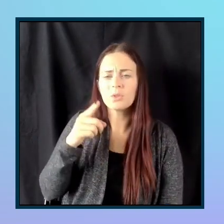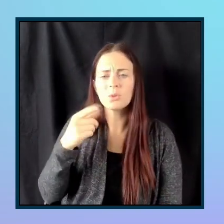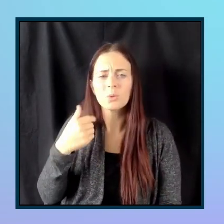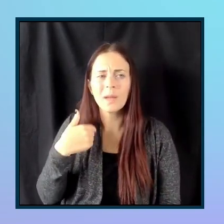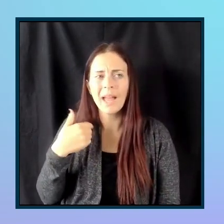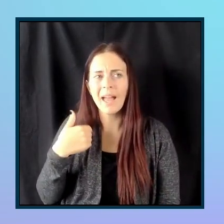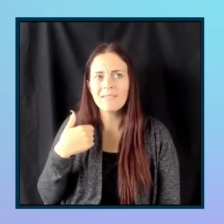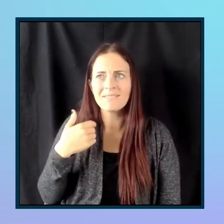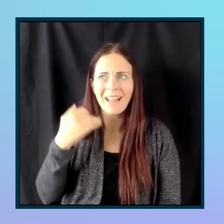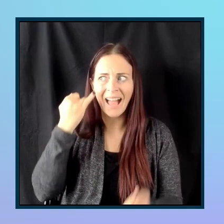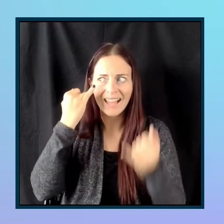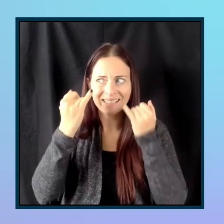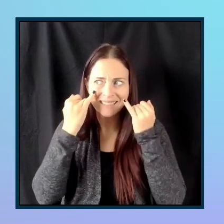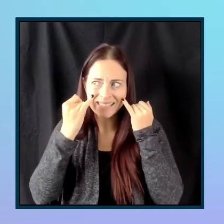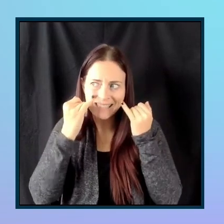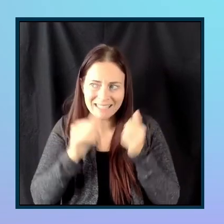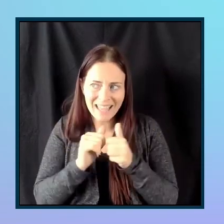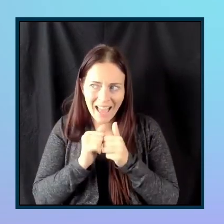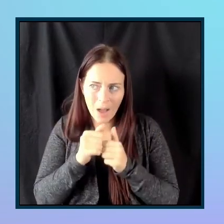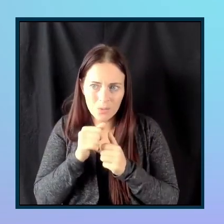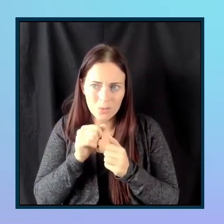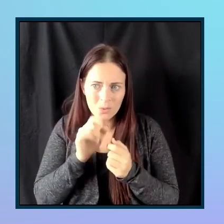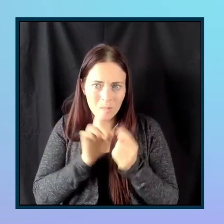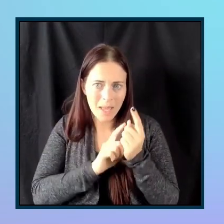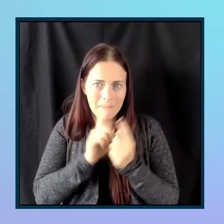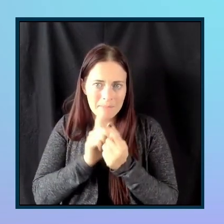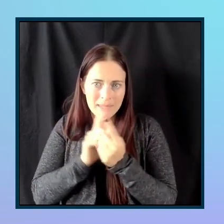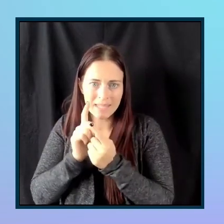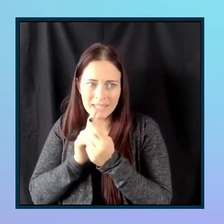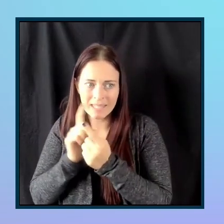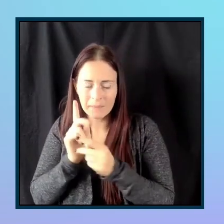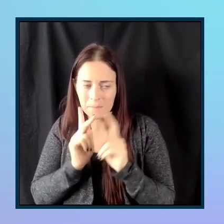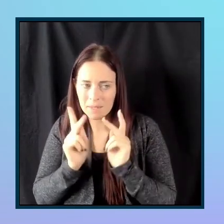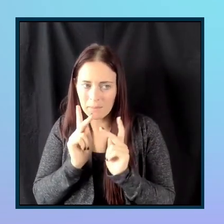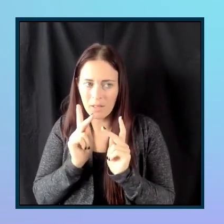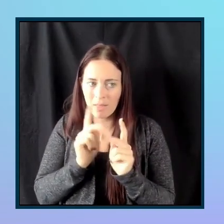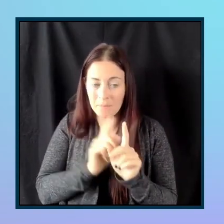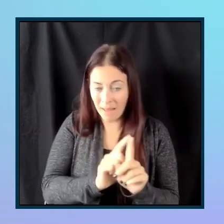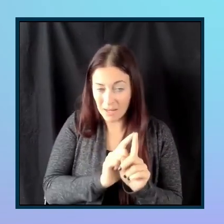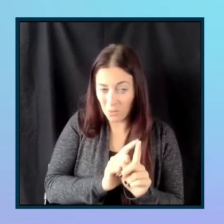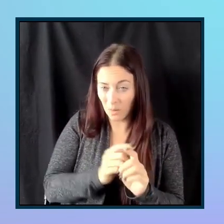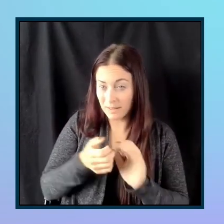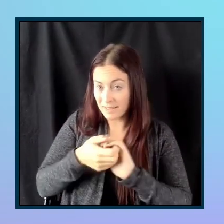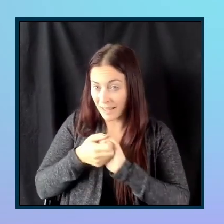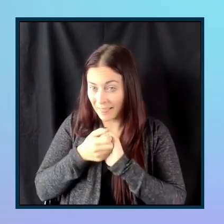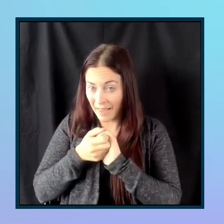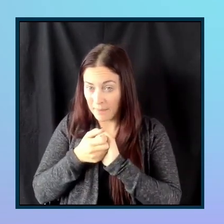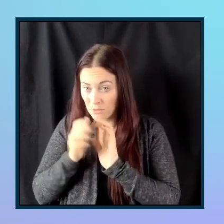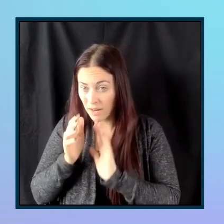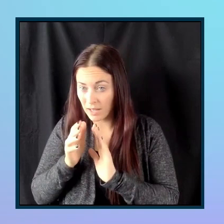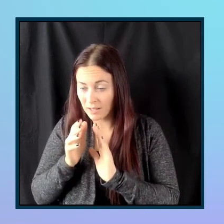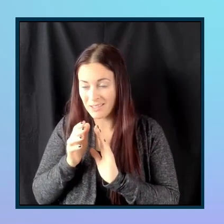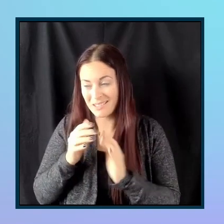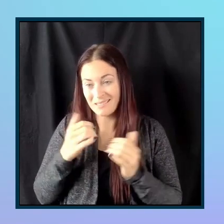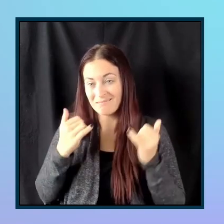to meet people or potential mentors or collaborators with the restrictive environment that the pandemic brings.